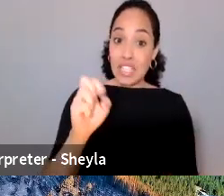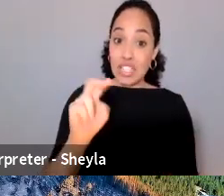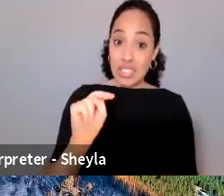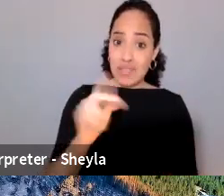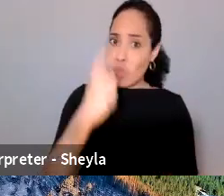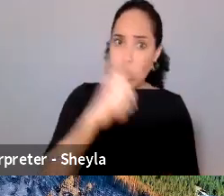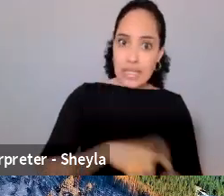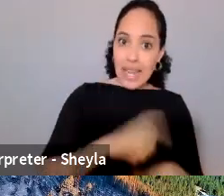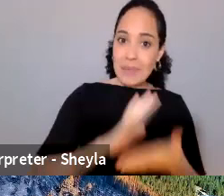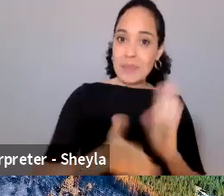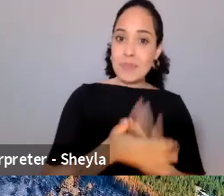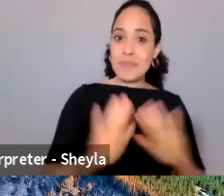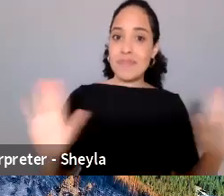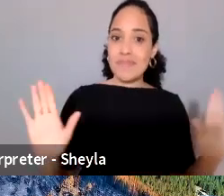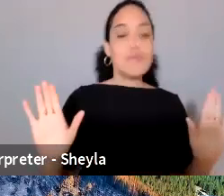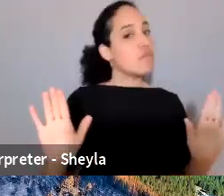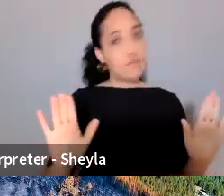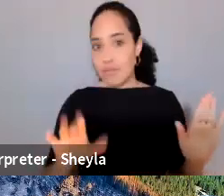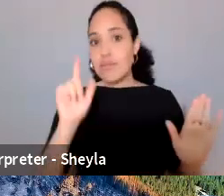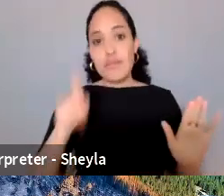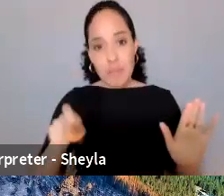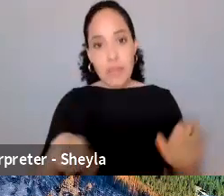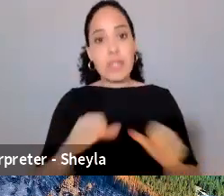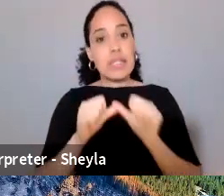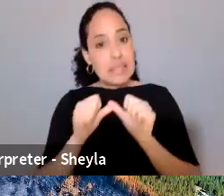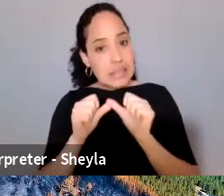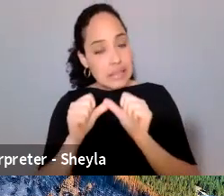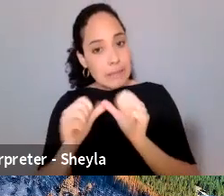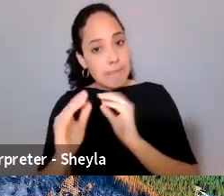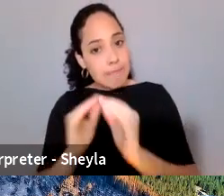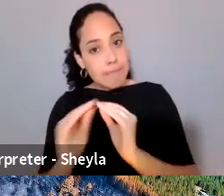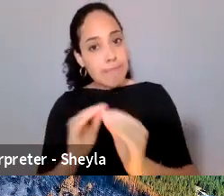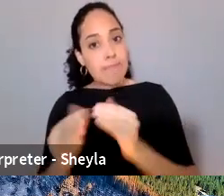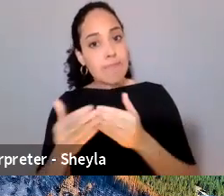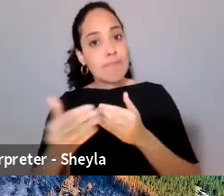to reduce that wildfire risk it's also important to work with your neighbors in the community you